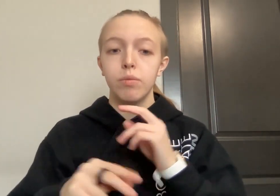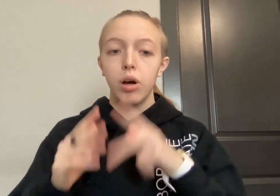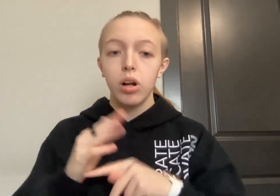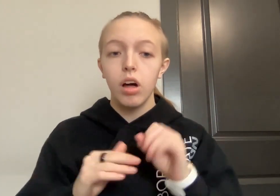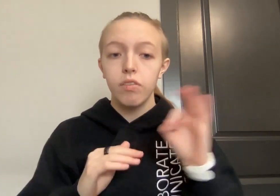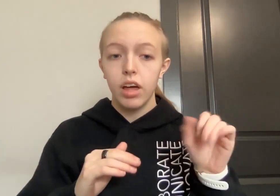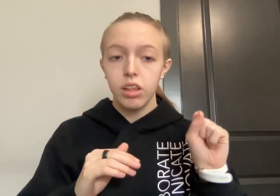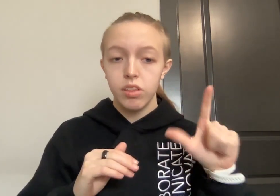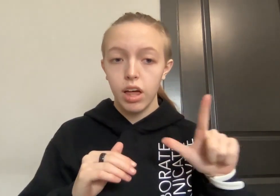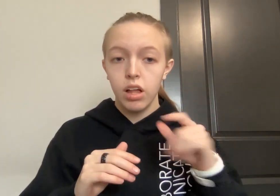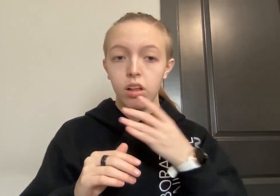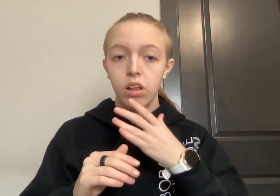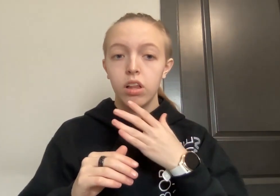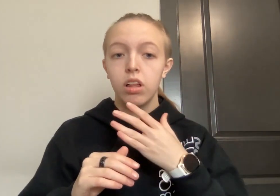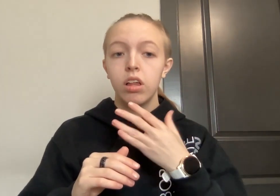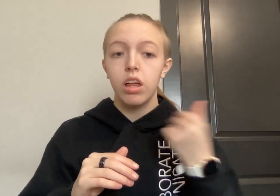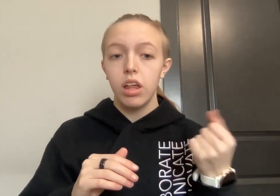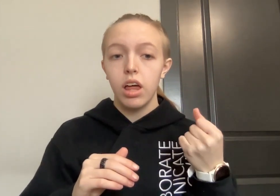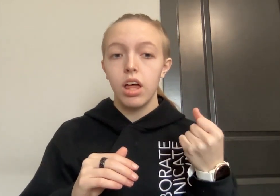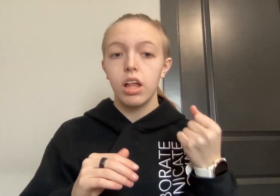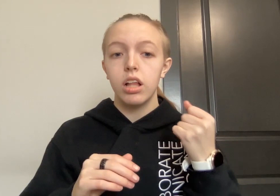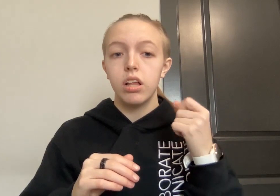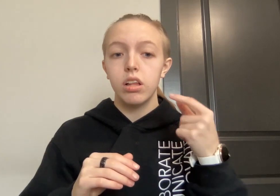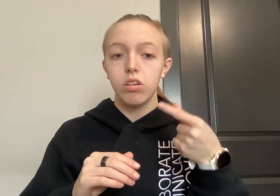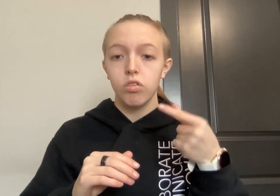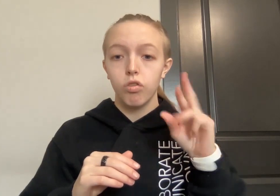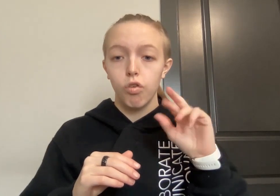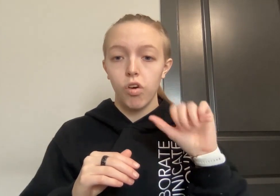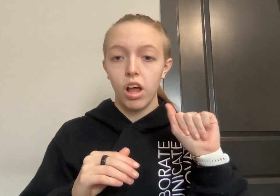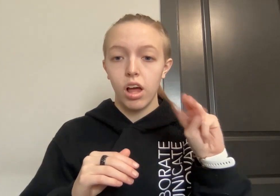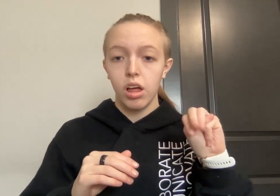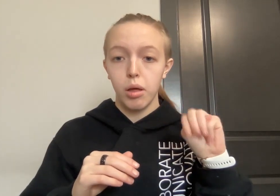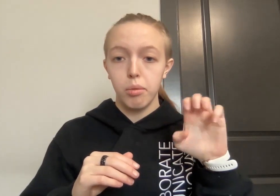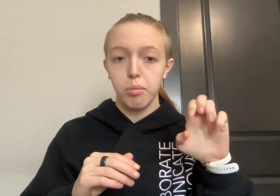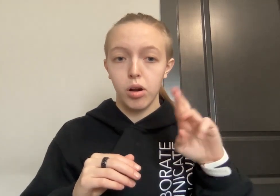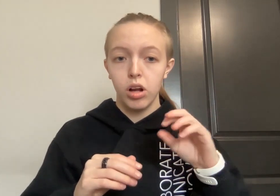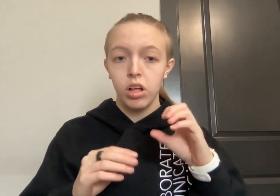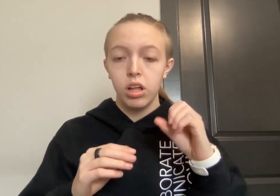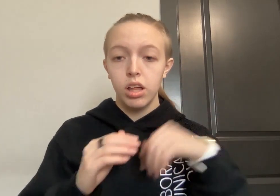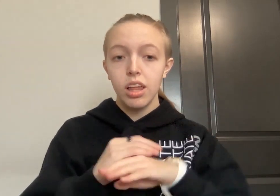Part of ASL and grammar in ASL